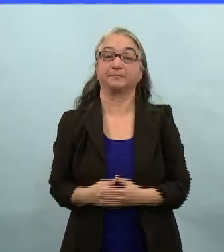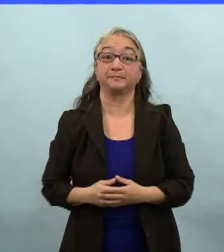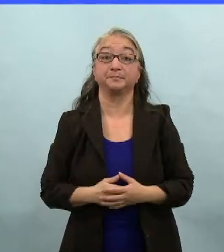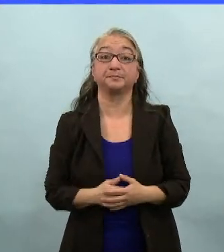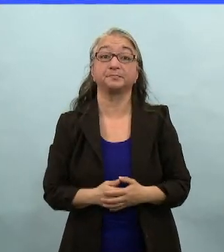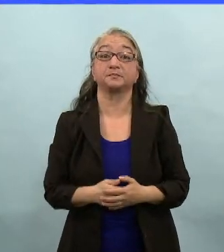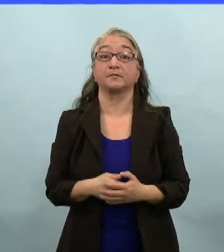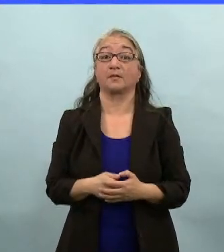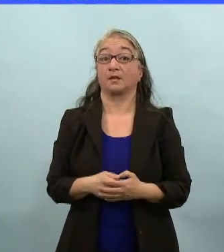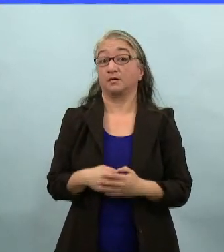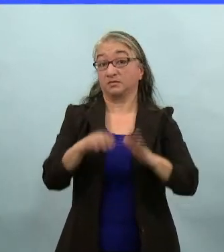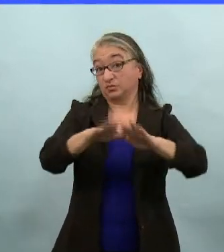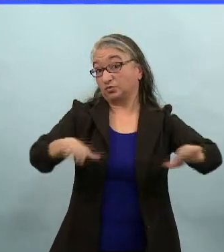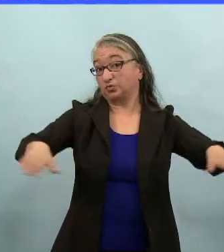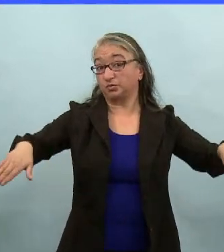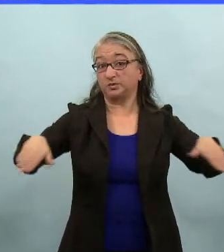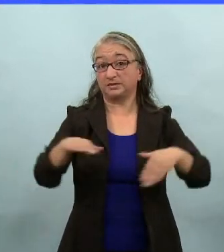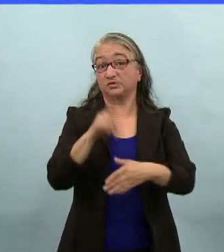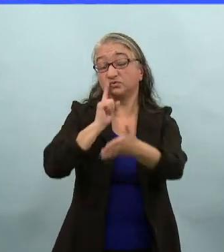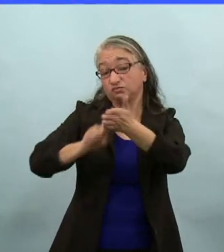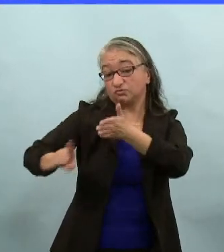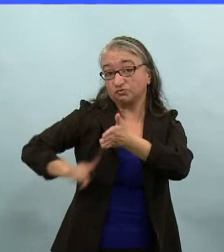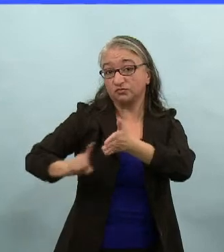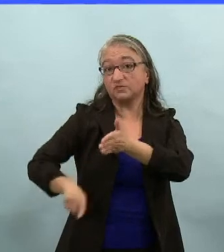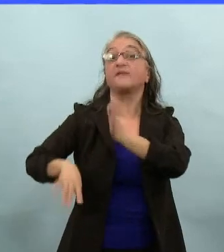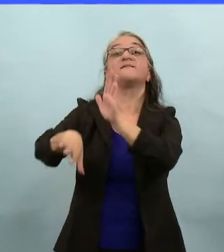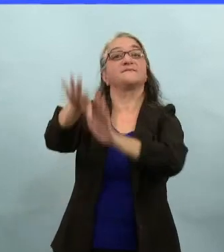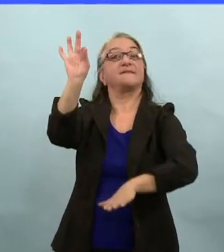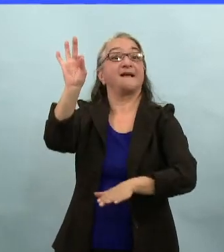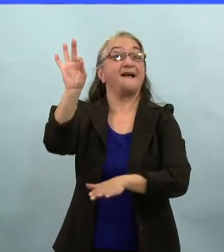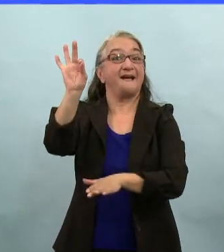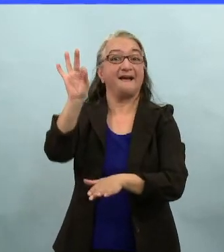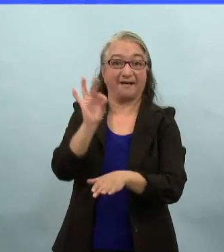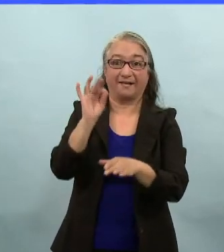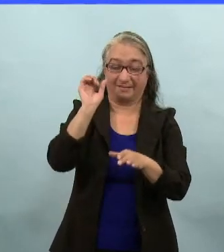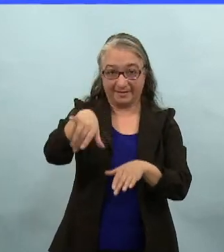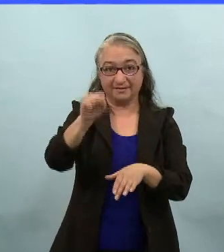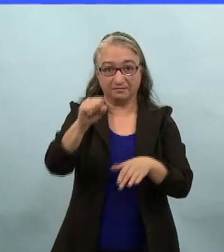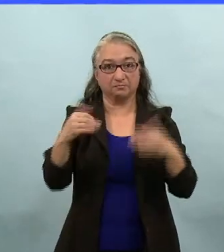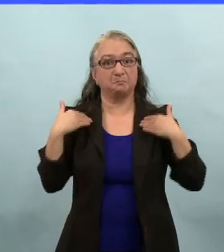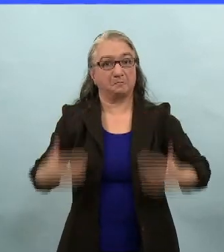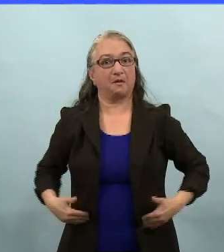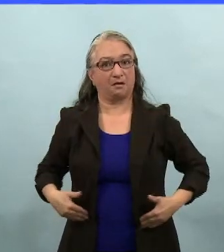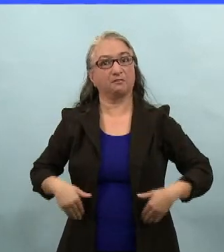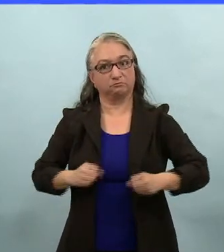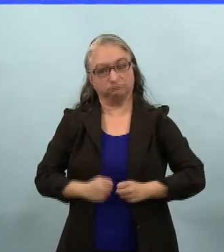and so we expect that even if the full the first dose may not provide the full benefit of two doses